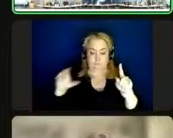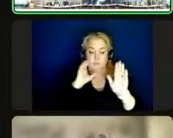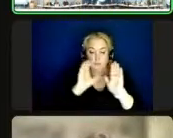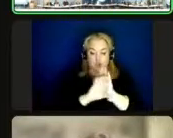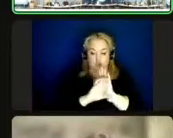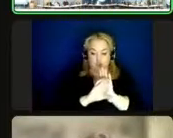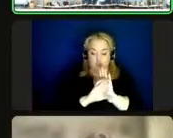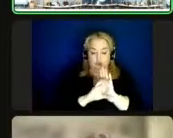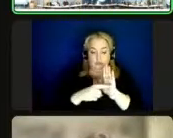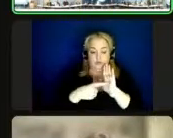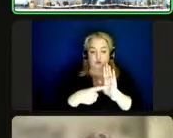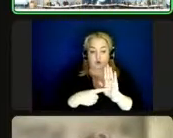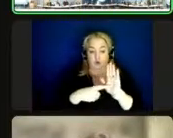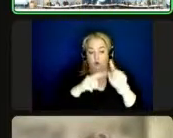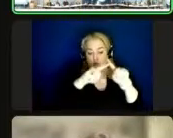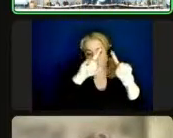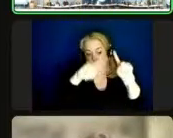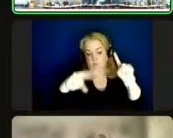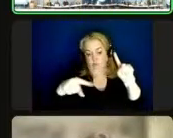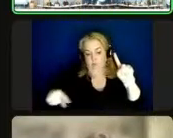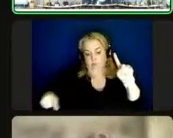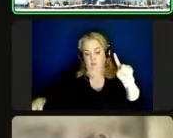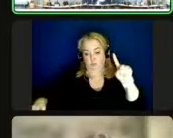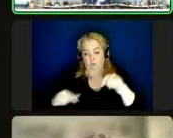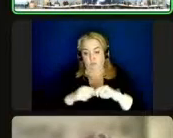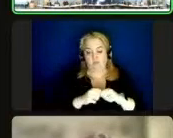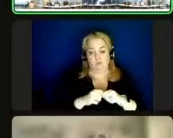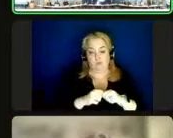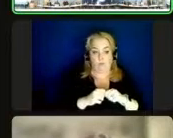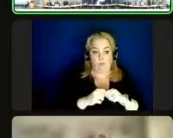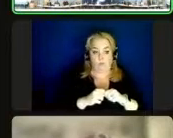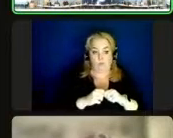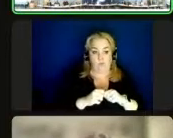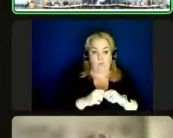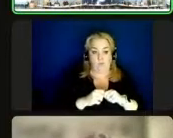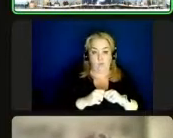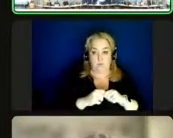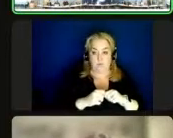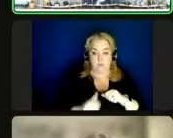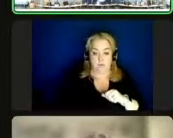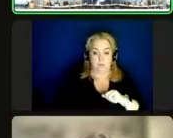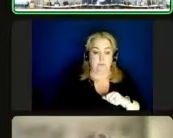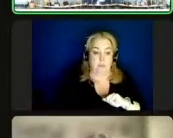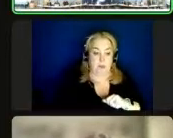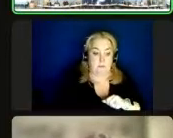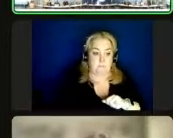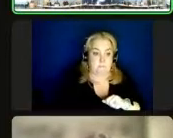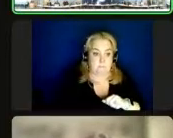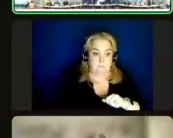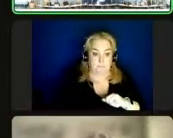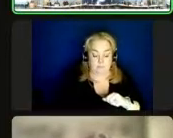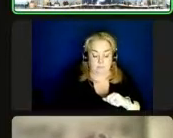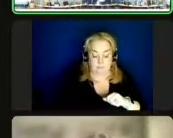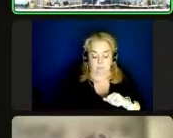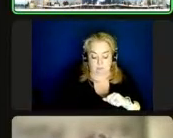AS OPPOSED TO KIND OF PY